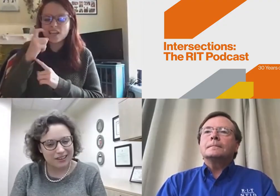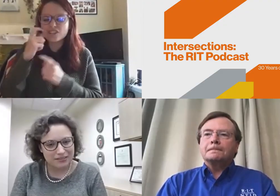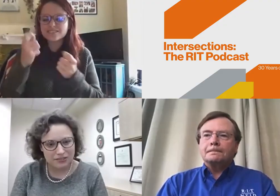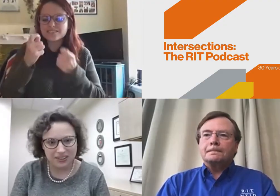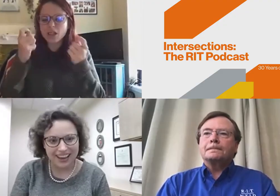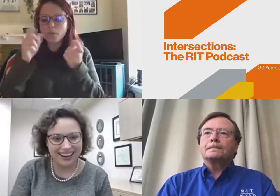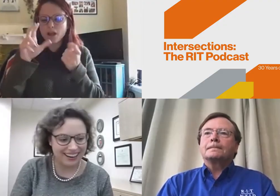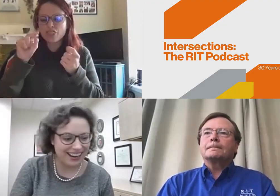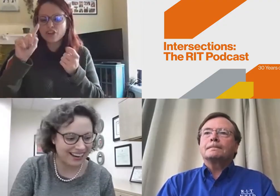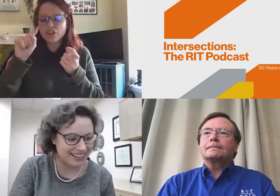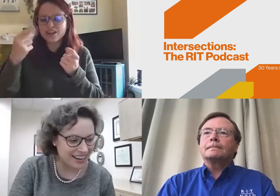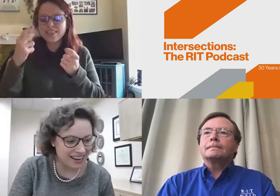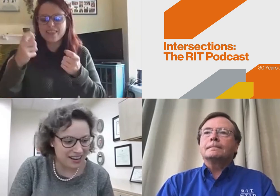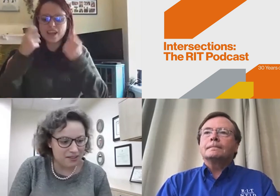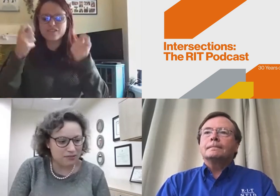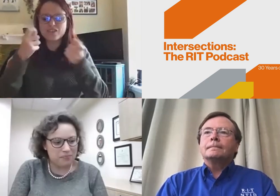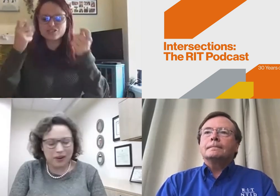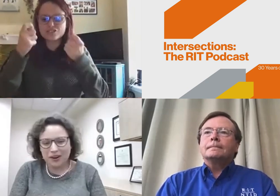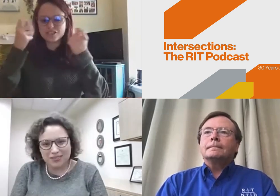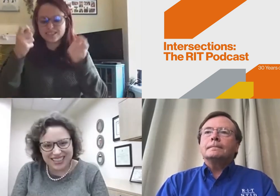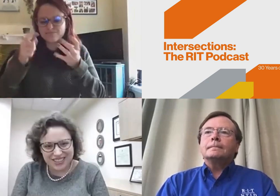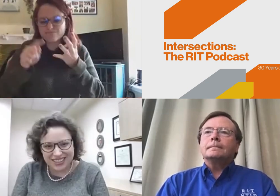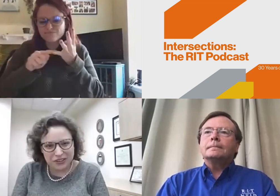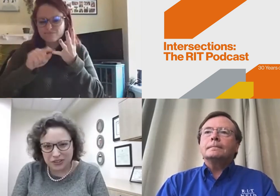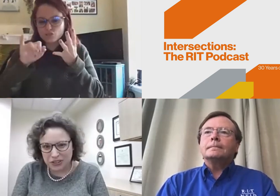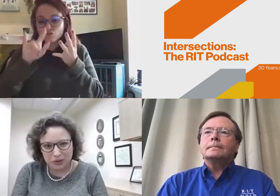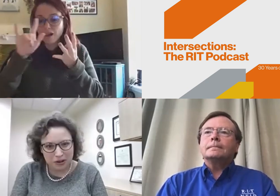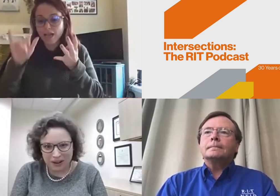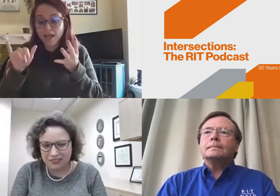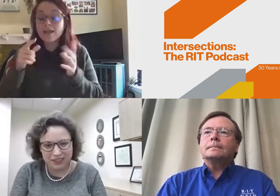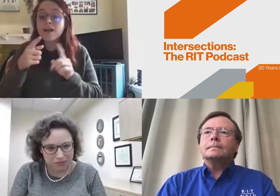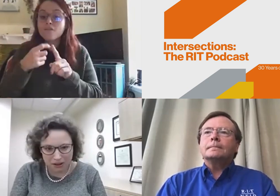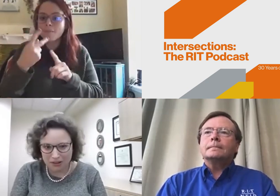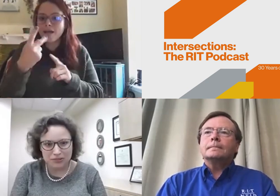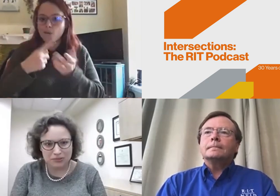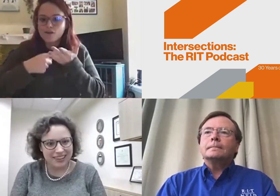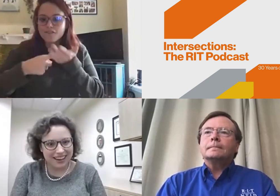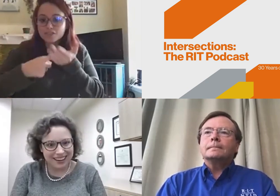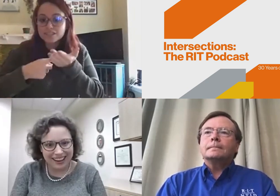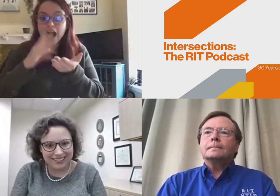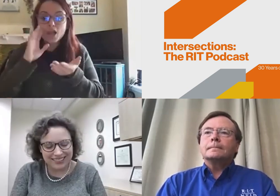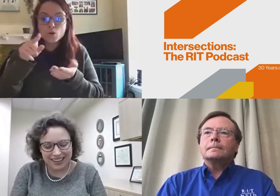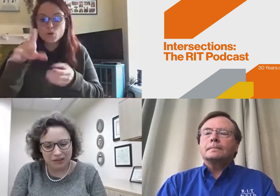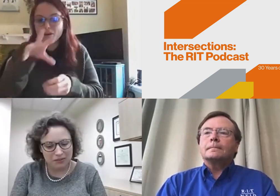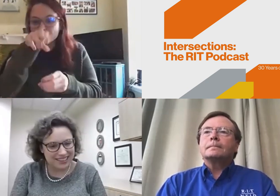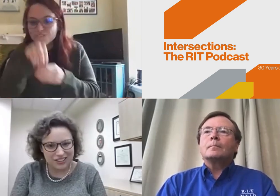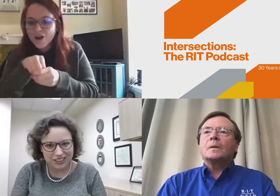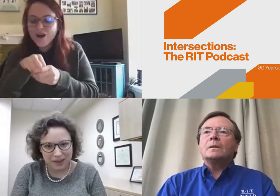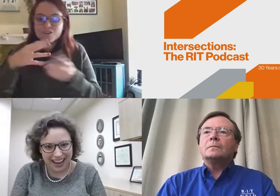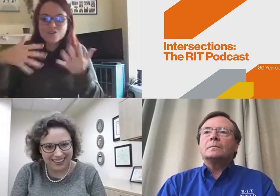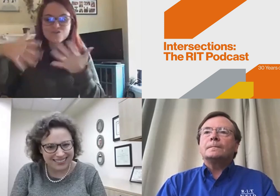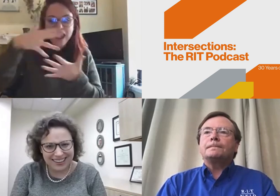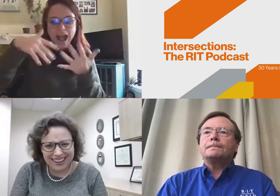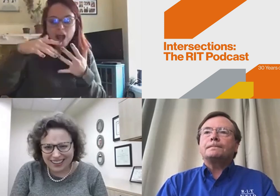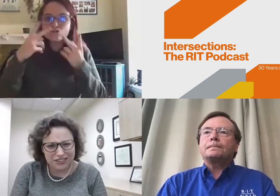And from our conversations, I know you were around and involved when that act was initially passed.